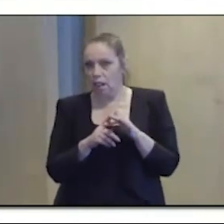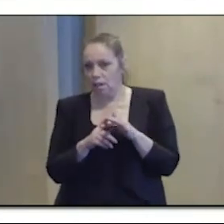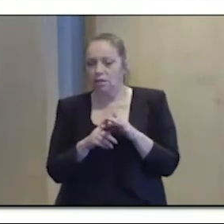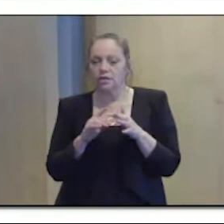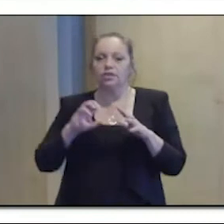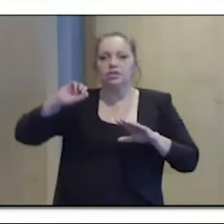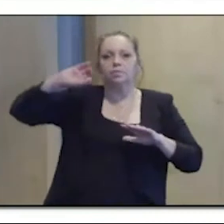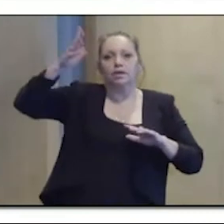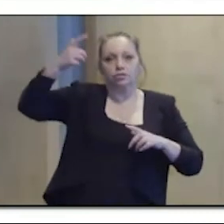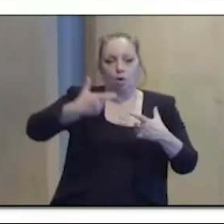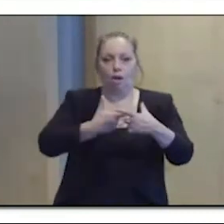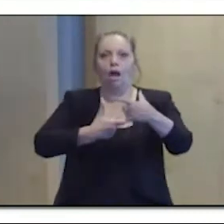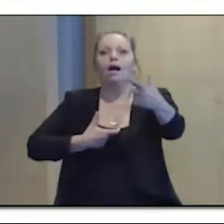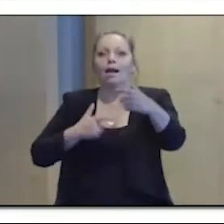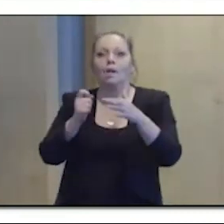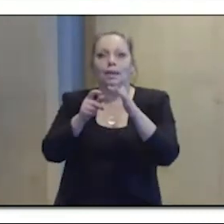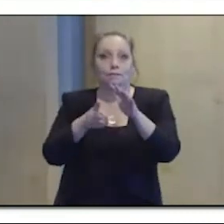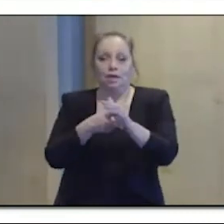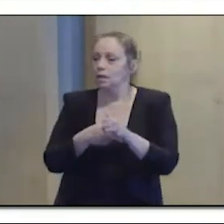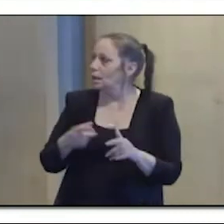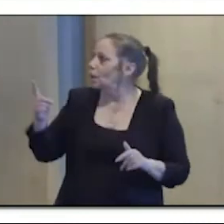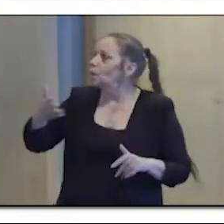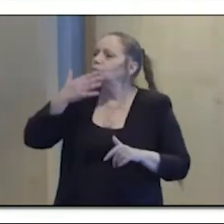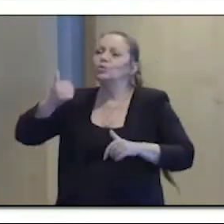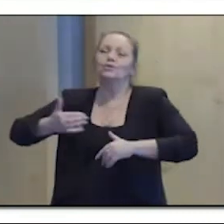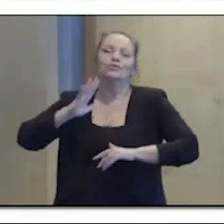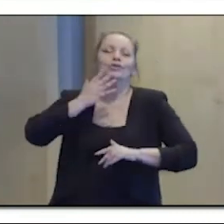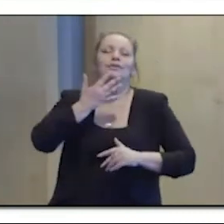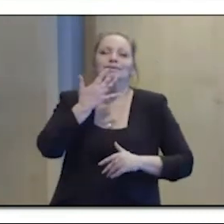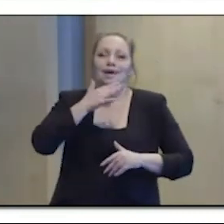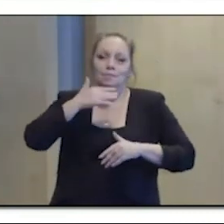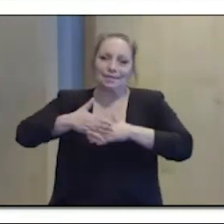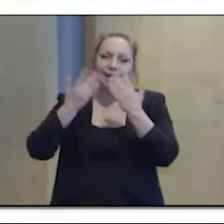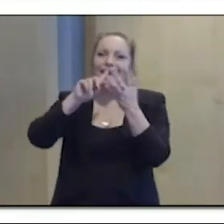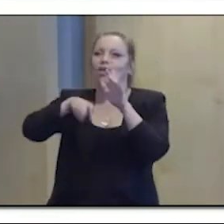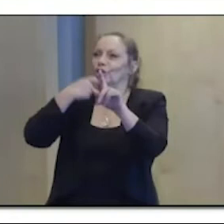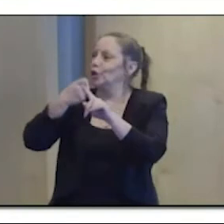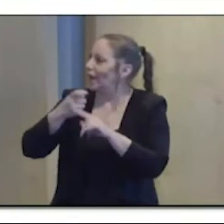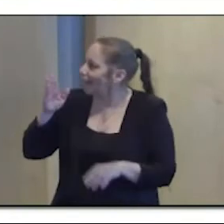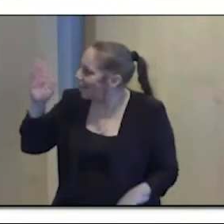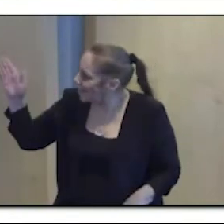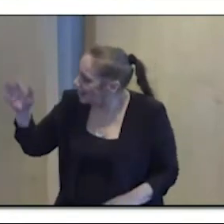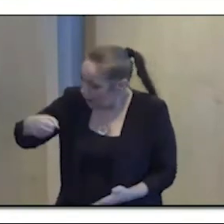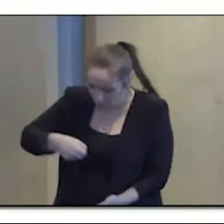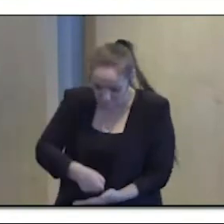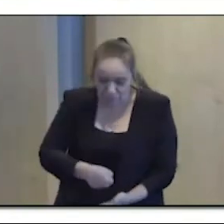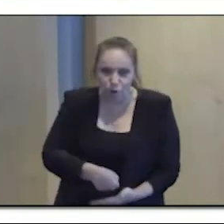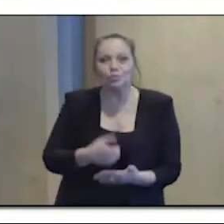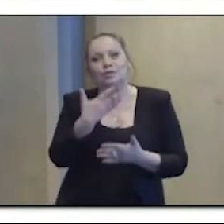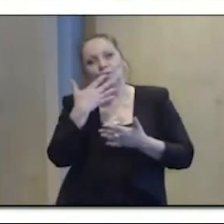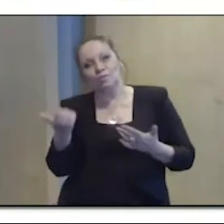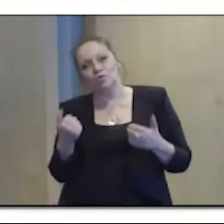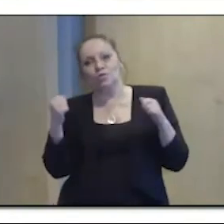top picture is a glorious summer day in the UK and the bottom picture is a glorious winter day